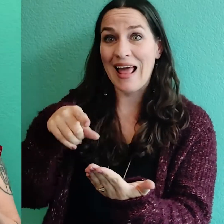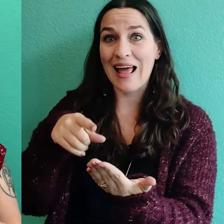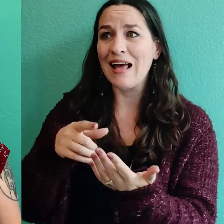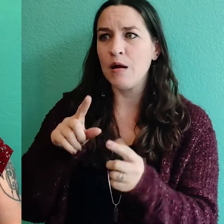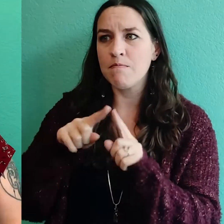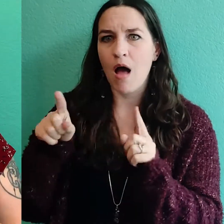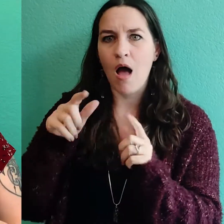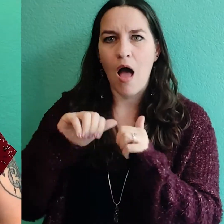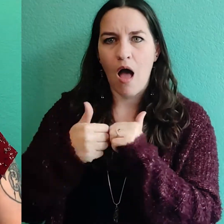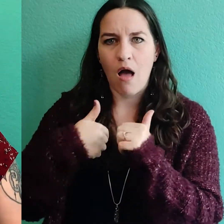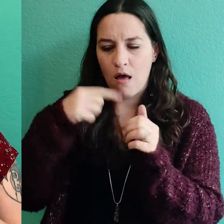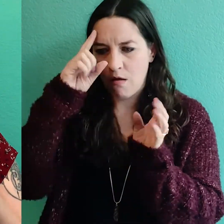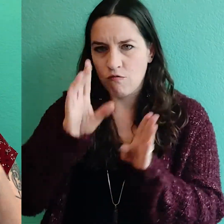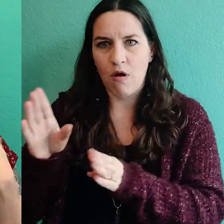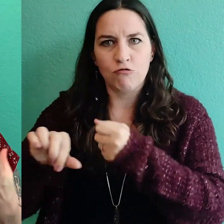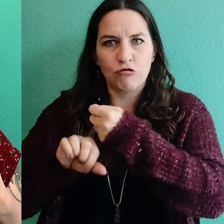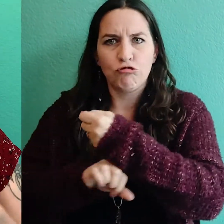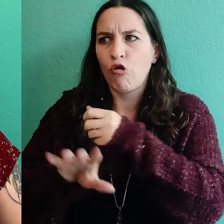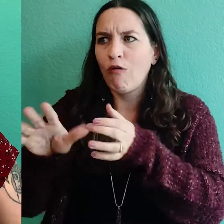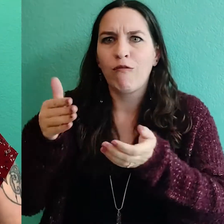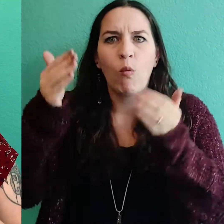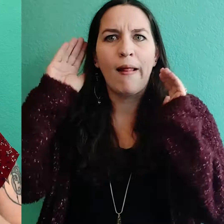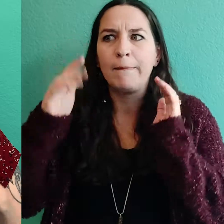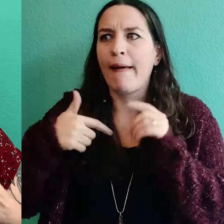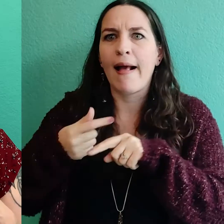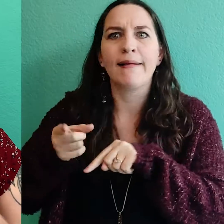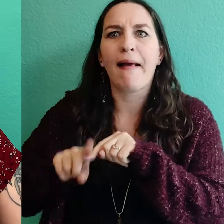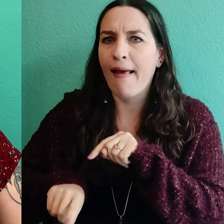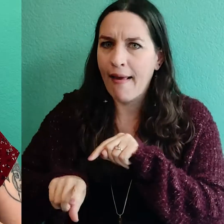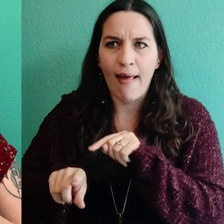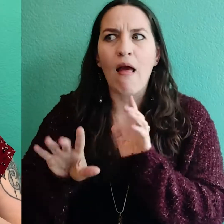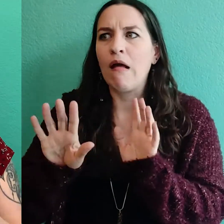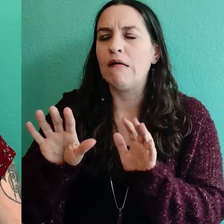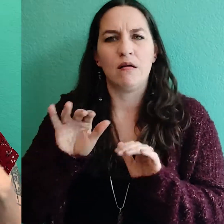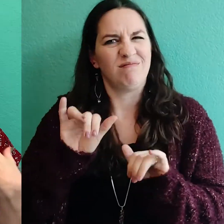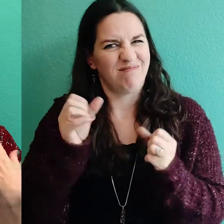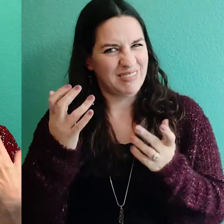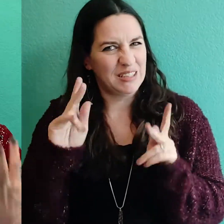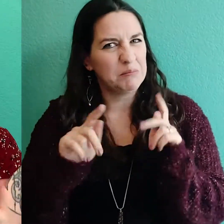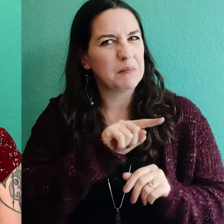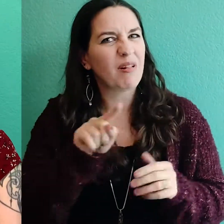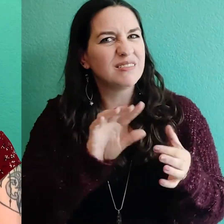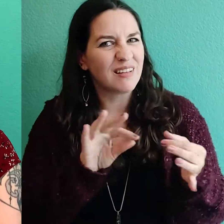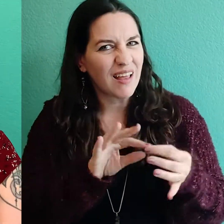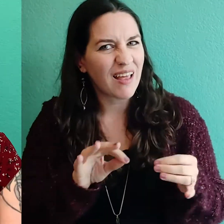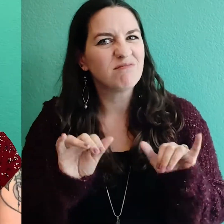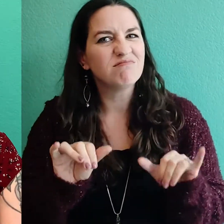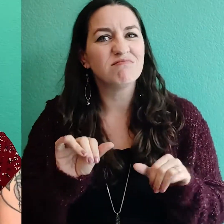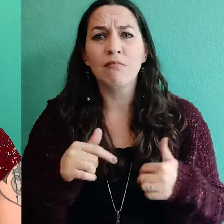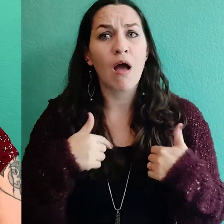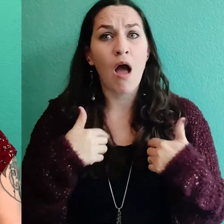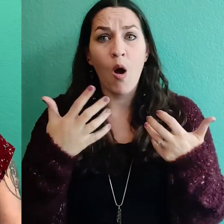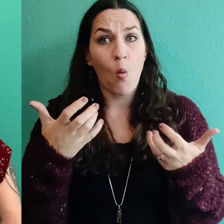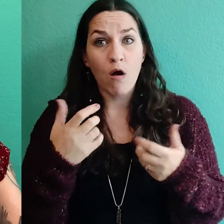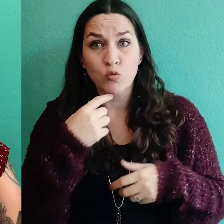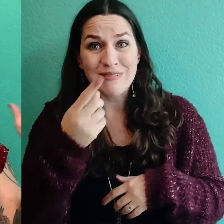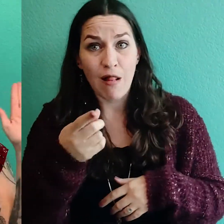it, because bullet journaling is so overwhelming, and there's so much to it, and it just requires so much...well, I am here today to crush